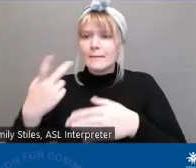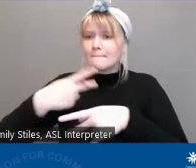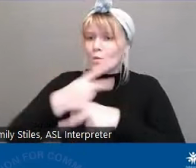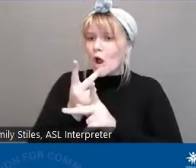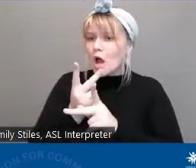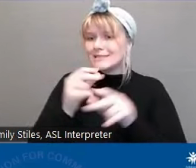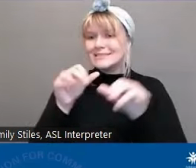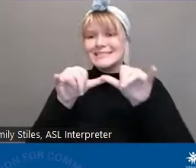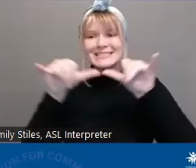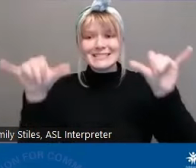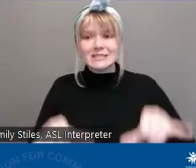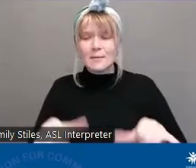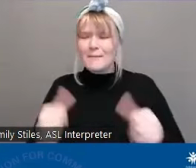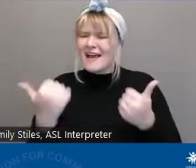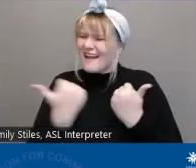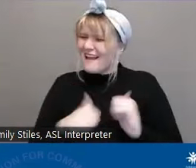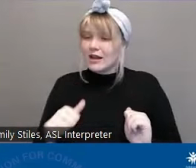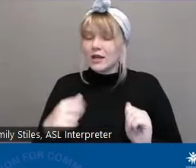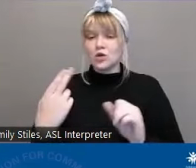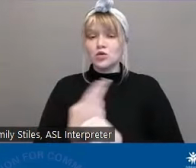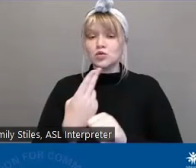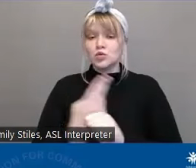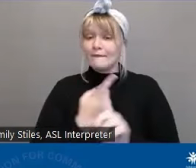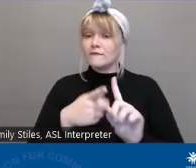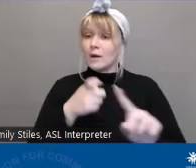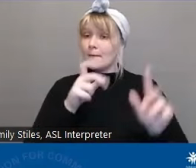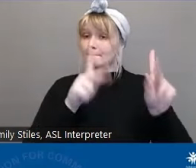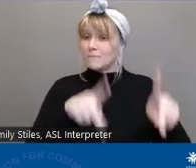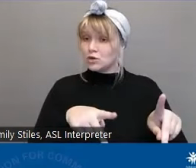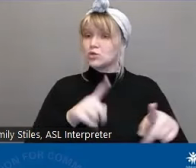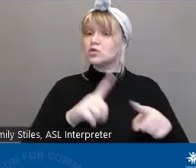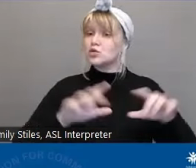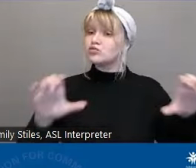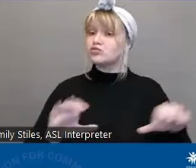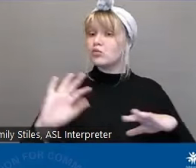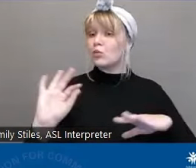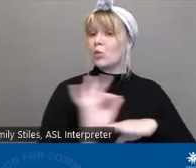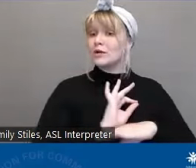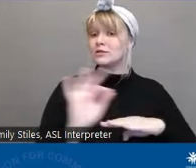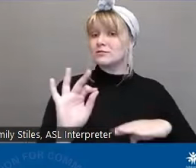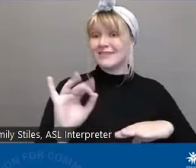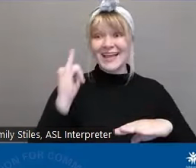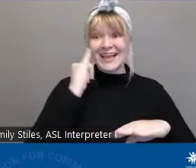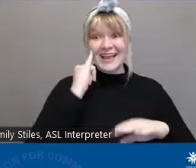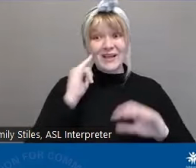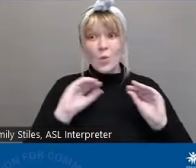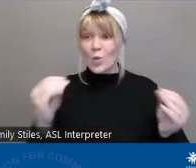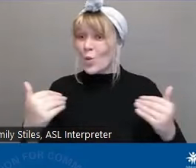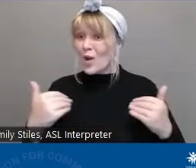by a person to perform functions that would otherwise be difficult or impossible.